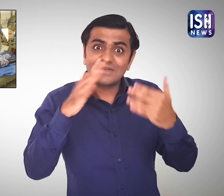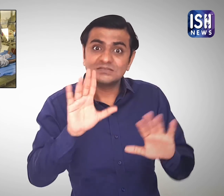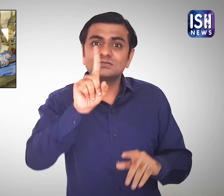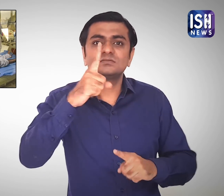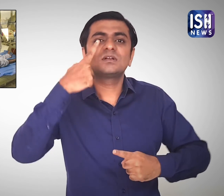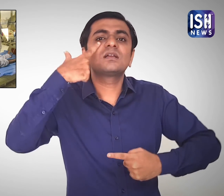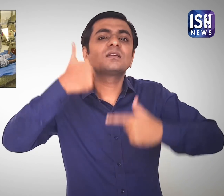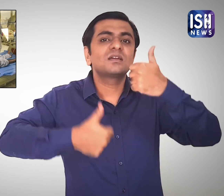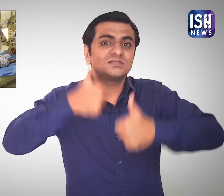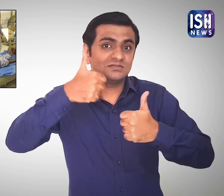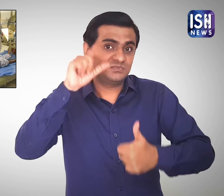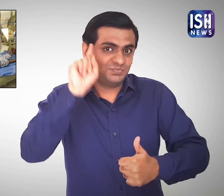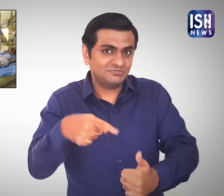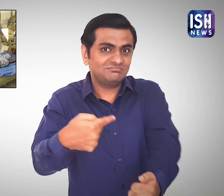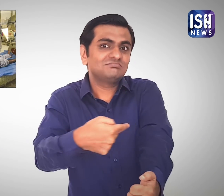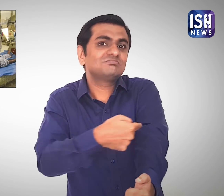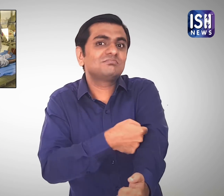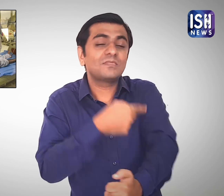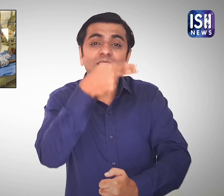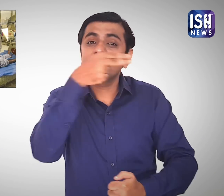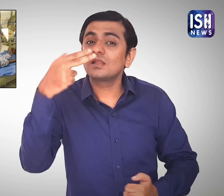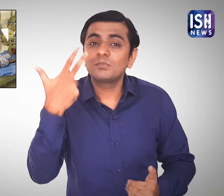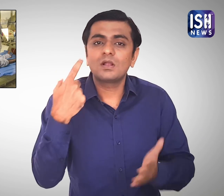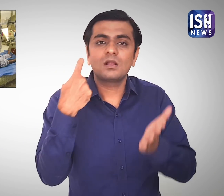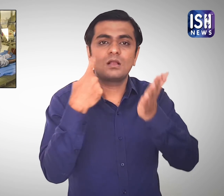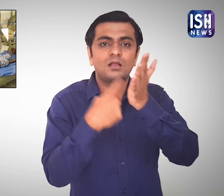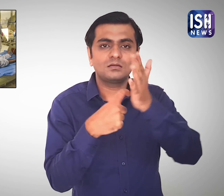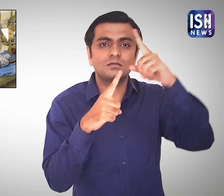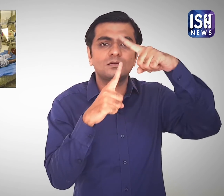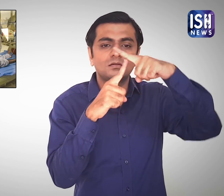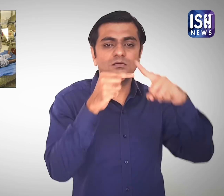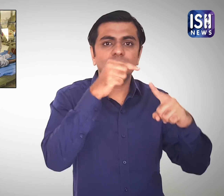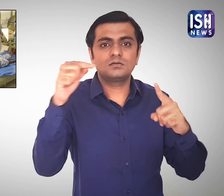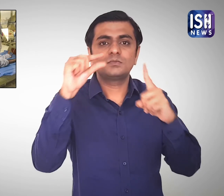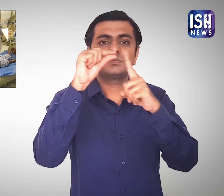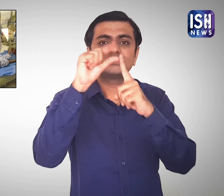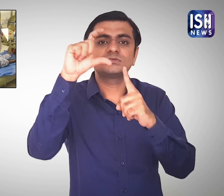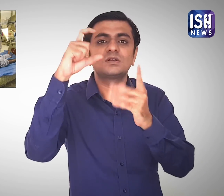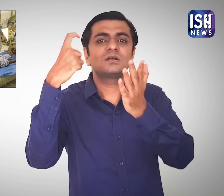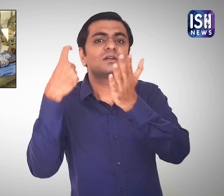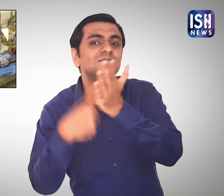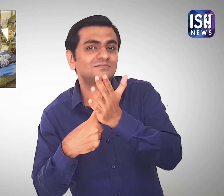they will have to do the RT-PCR test.